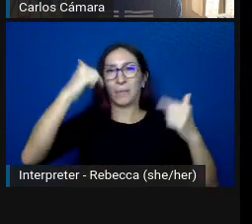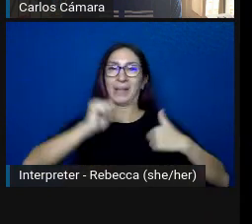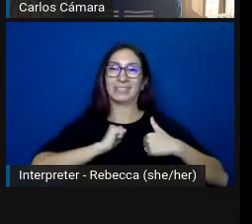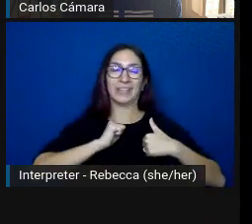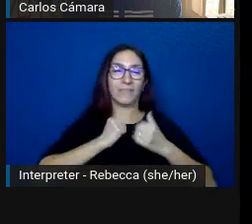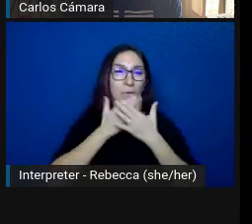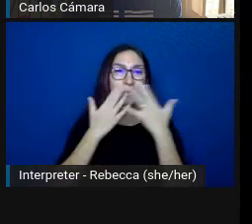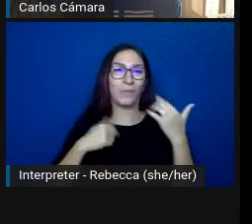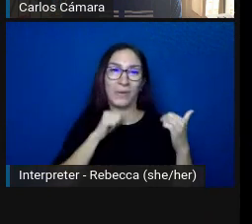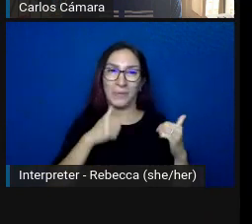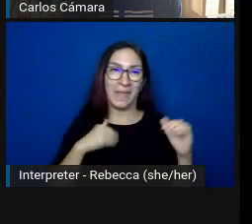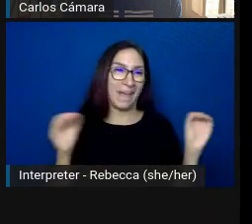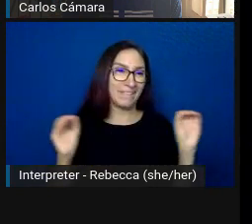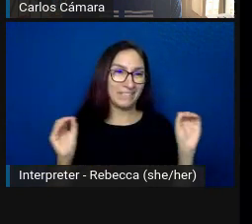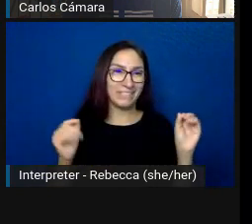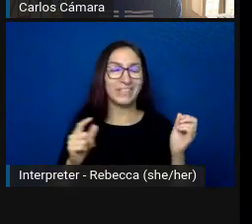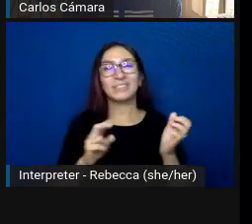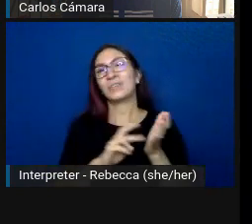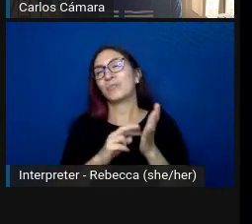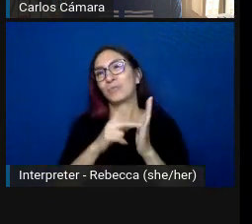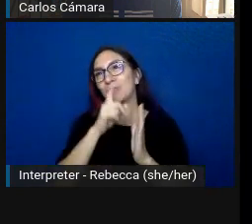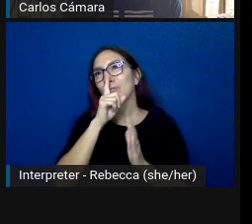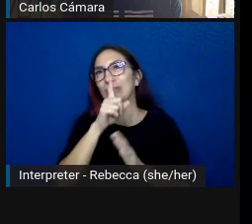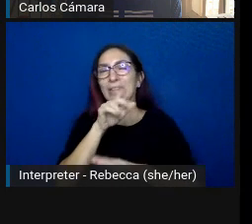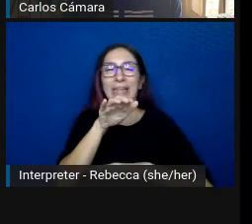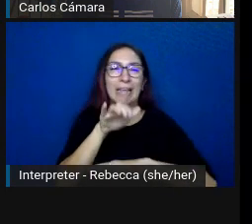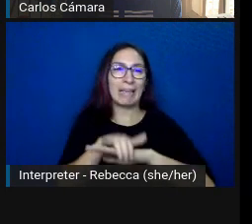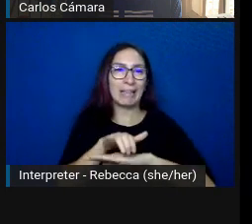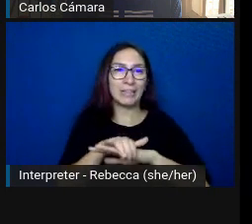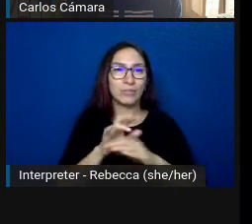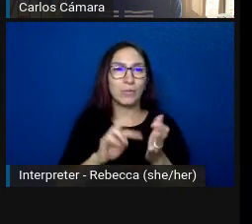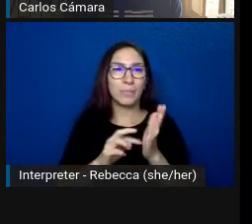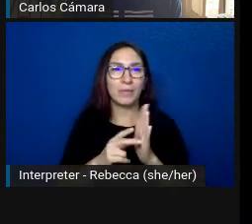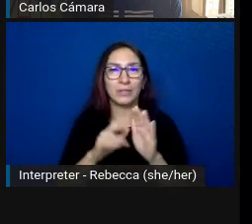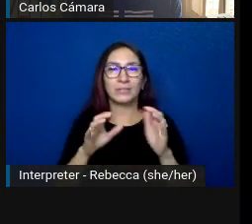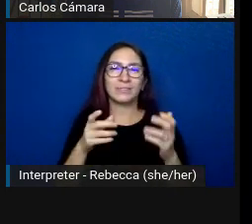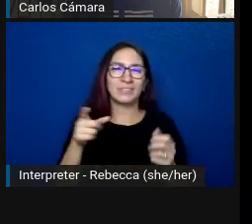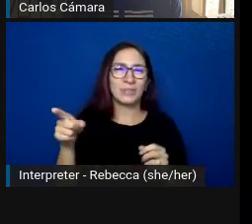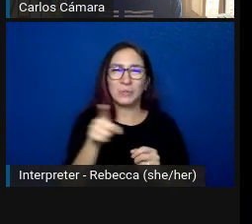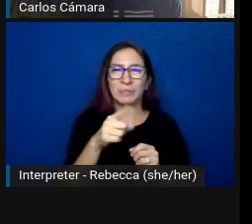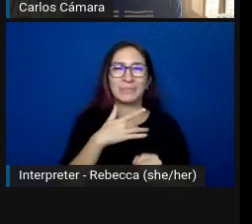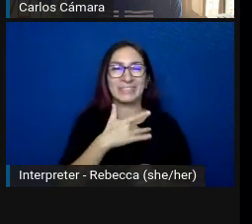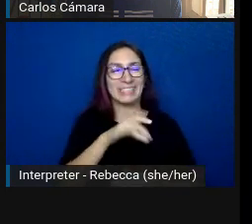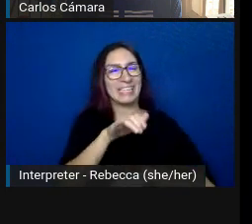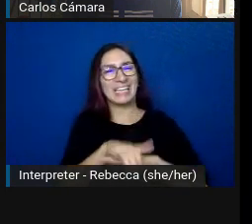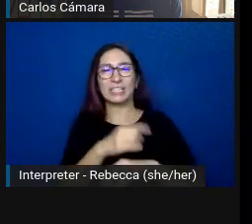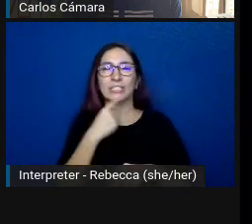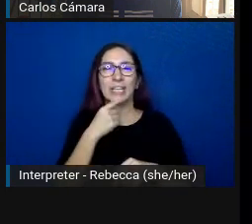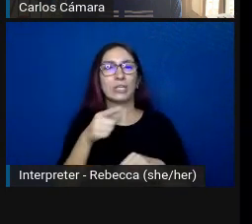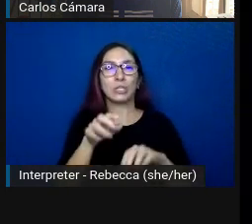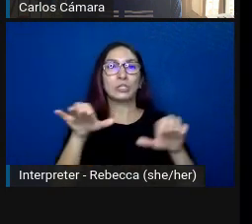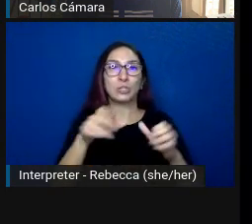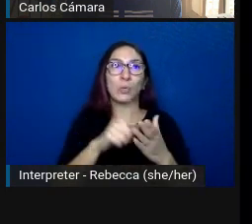In English, you will translate it as, do as I say, and not as I do.